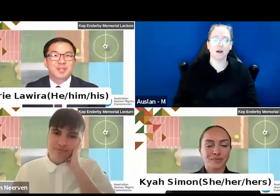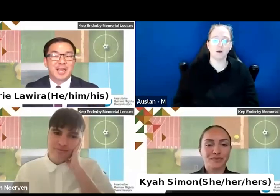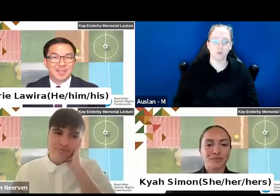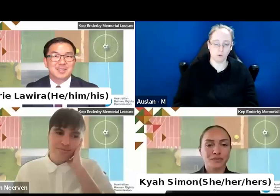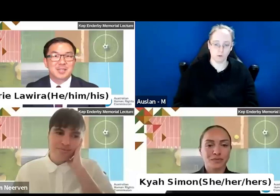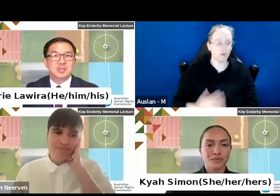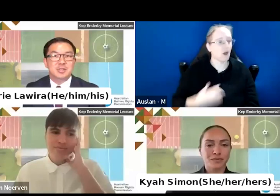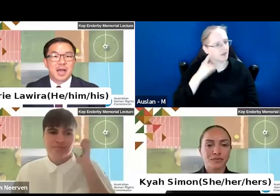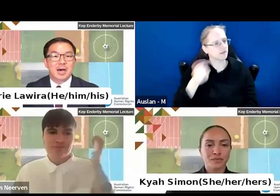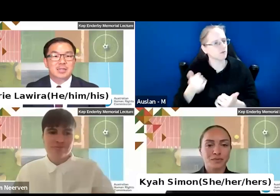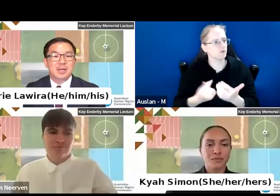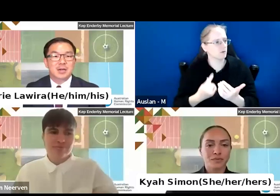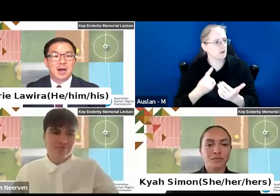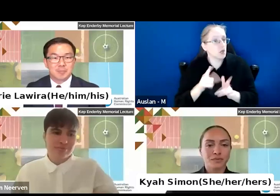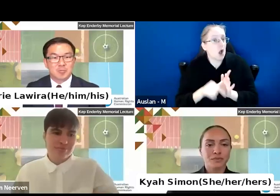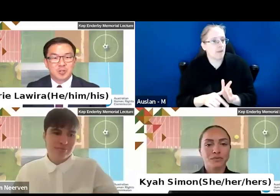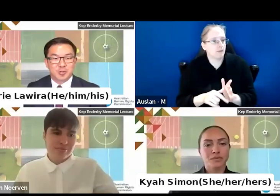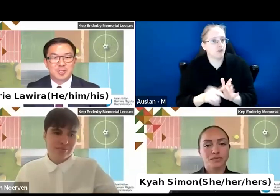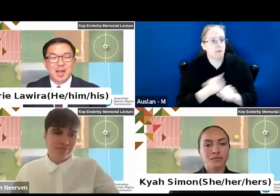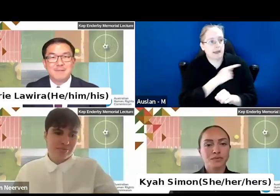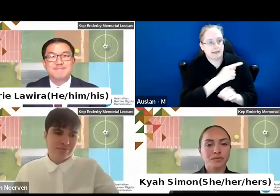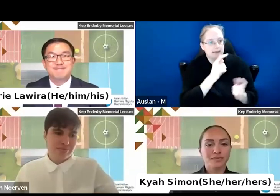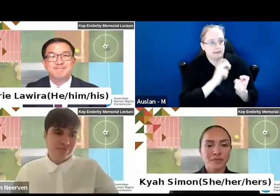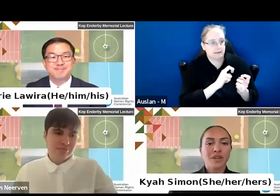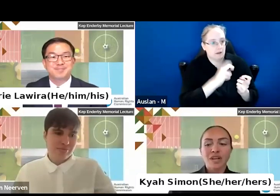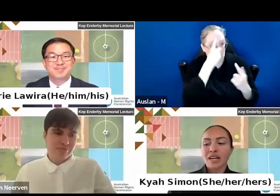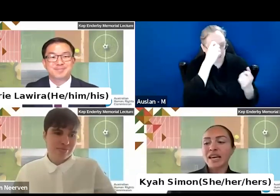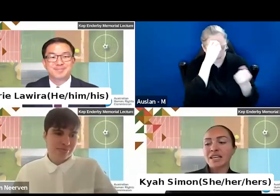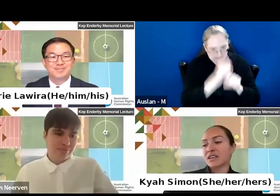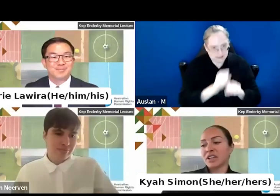to get these issues out, would you say? Yeah, definitely.